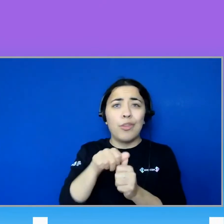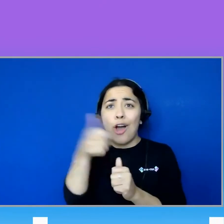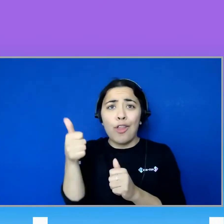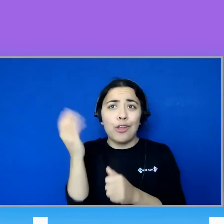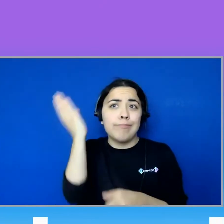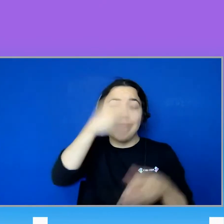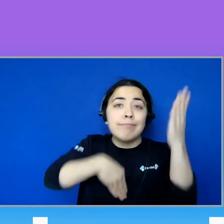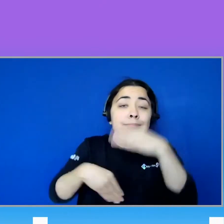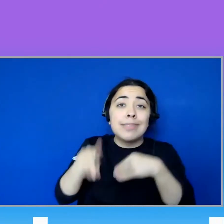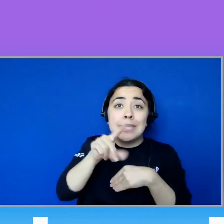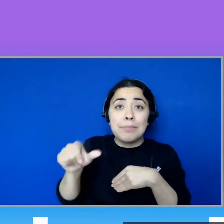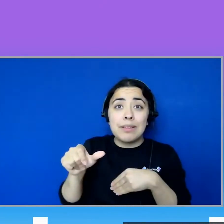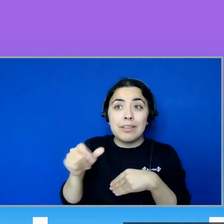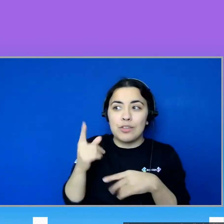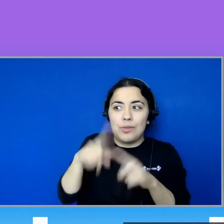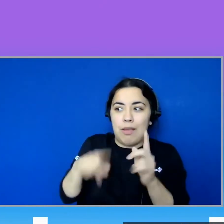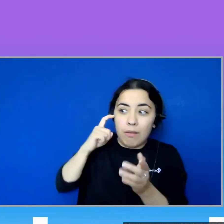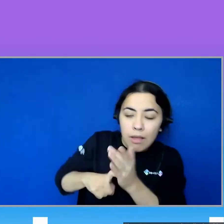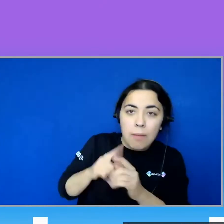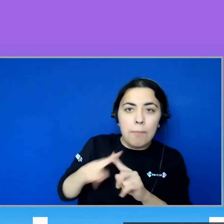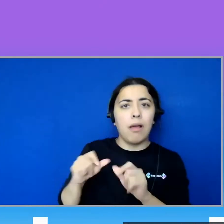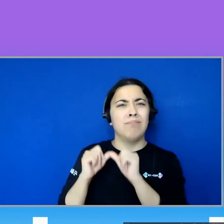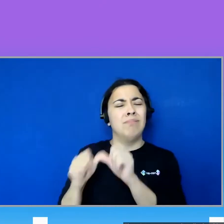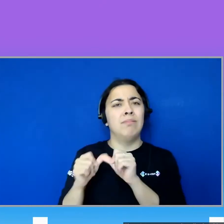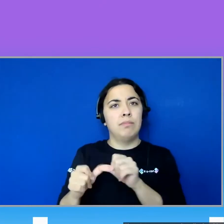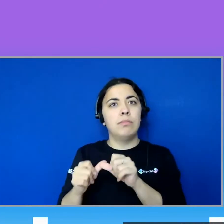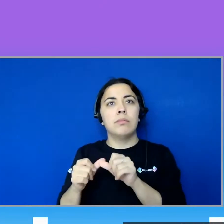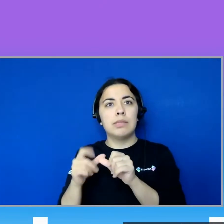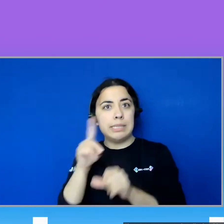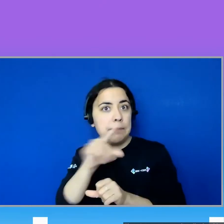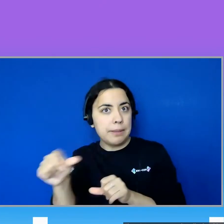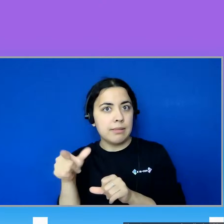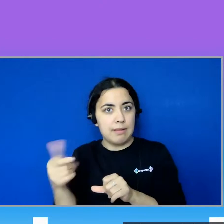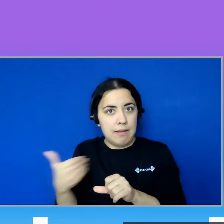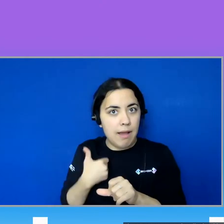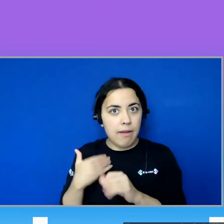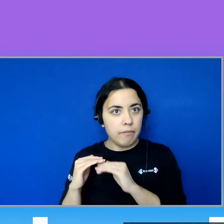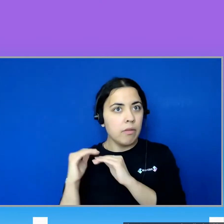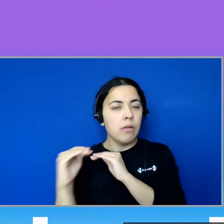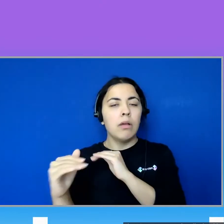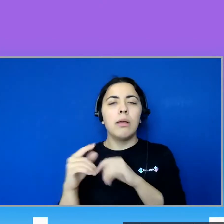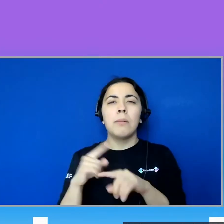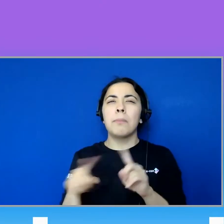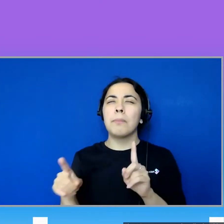hidden disabilities or chronic